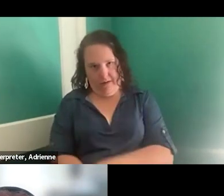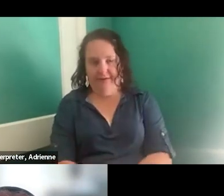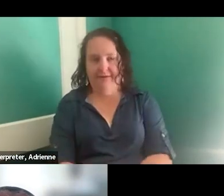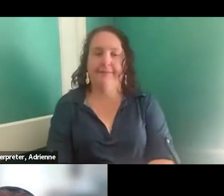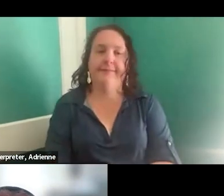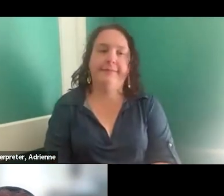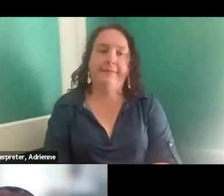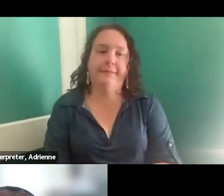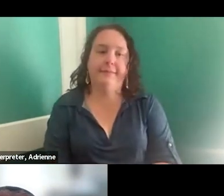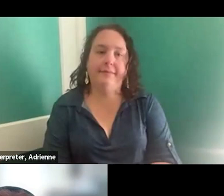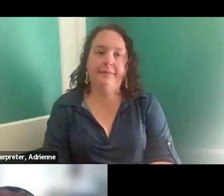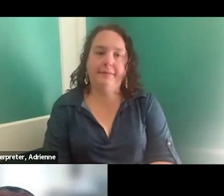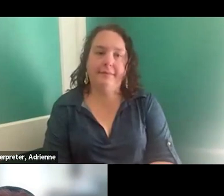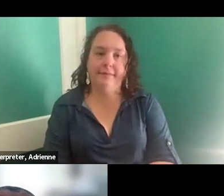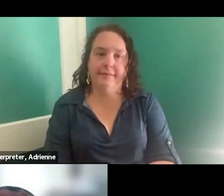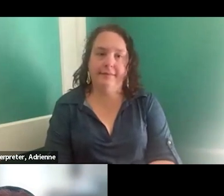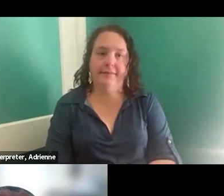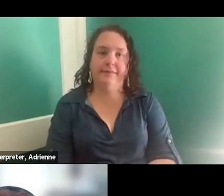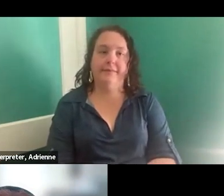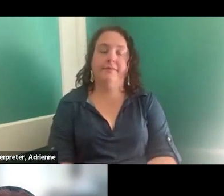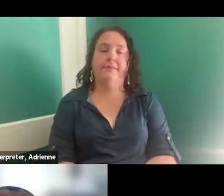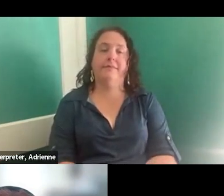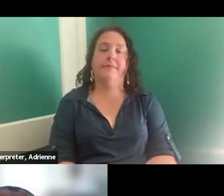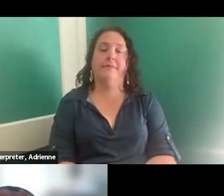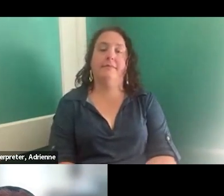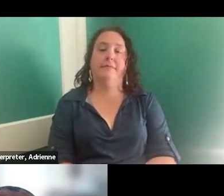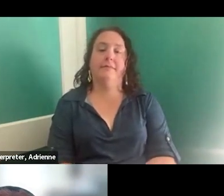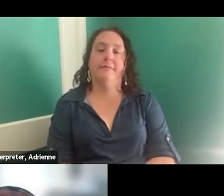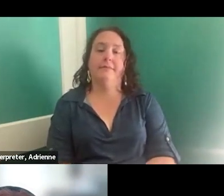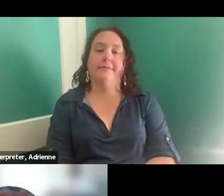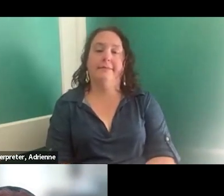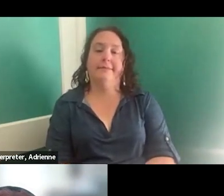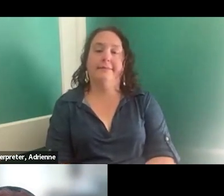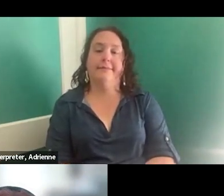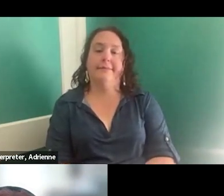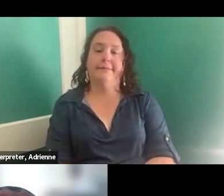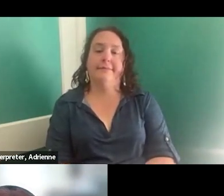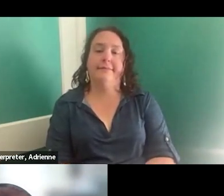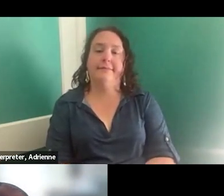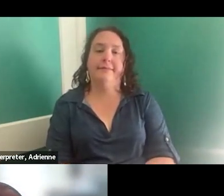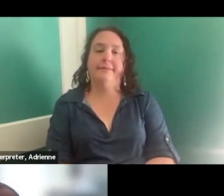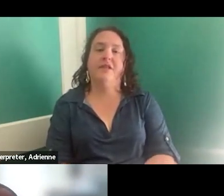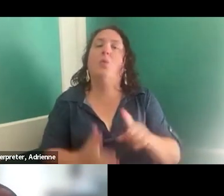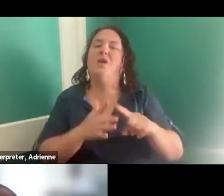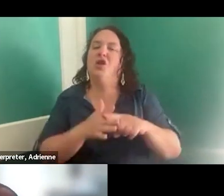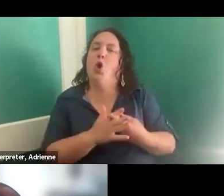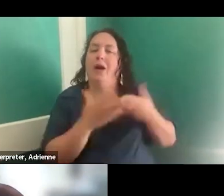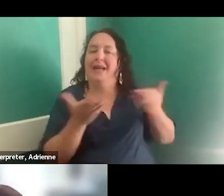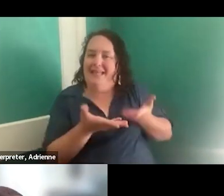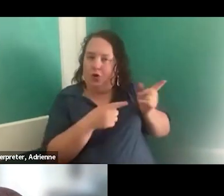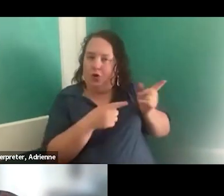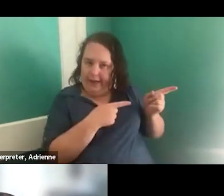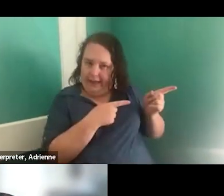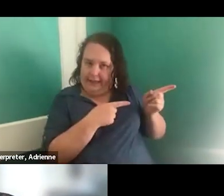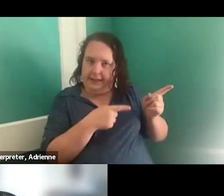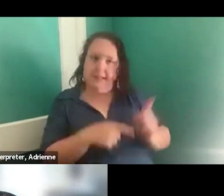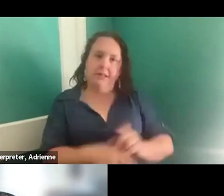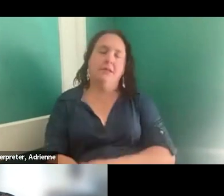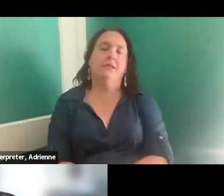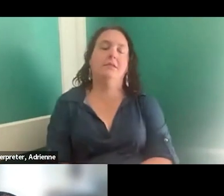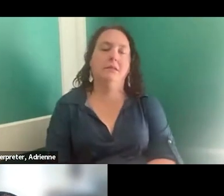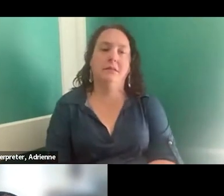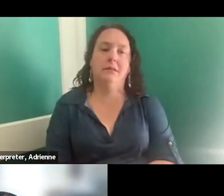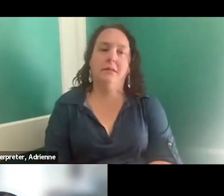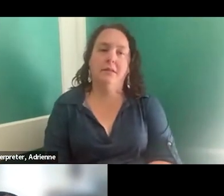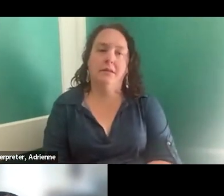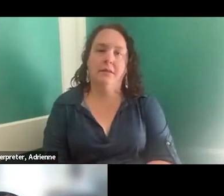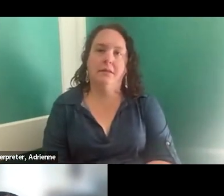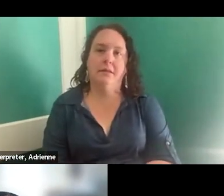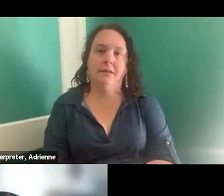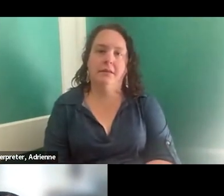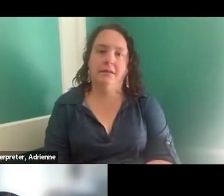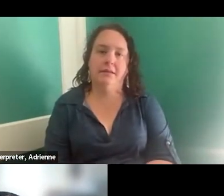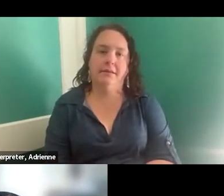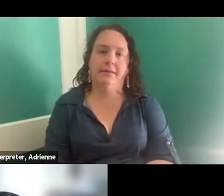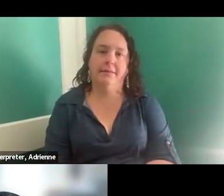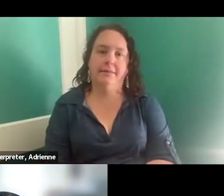and go to there.